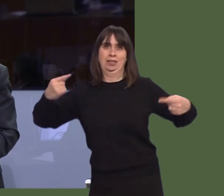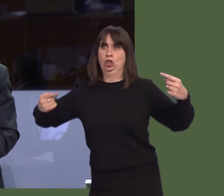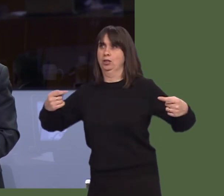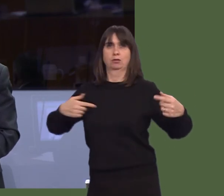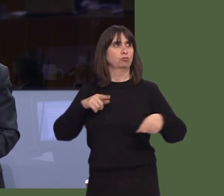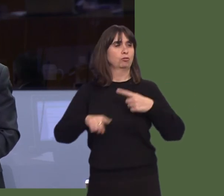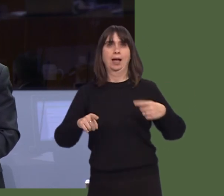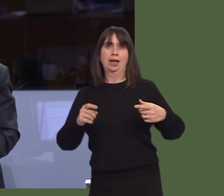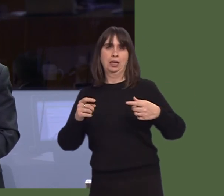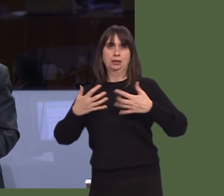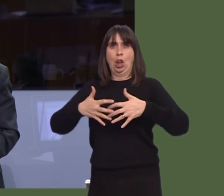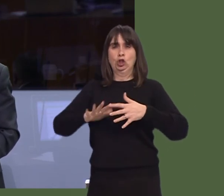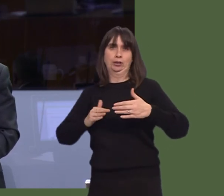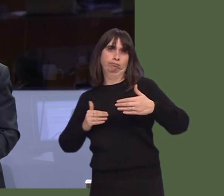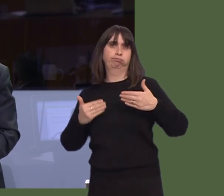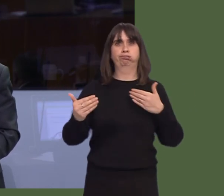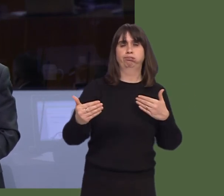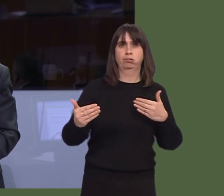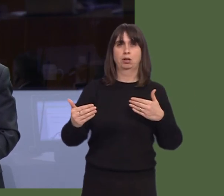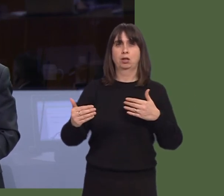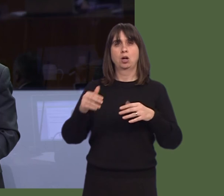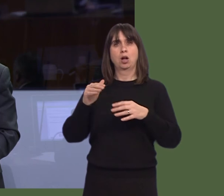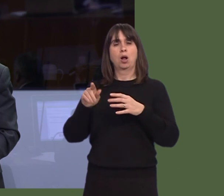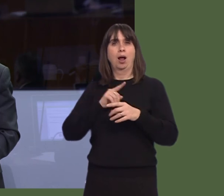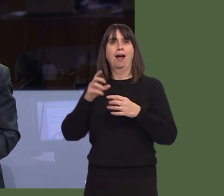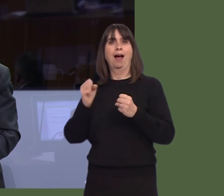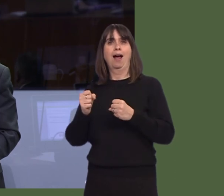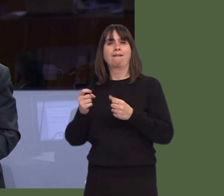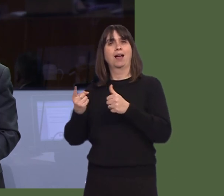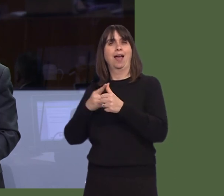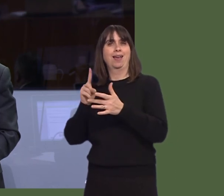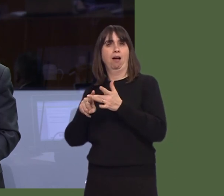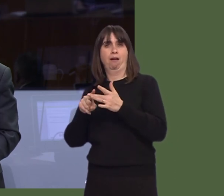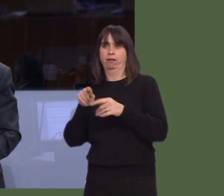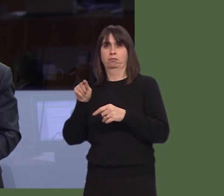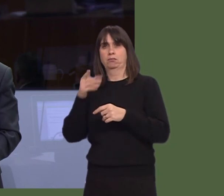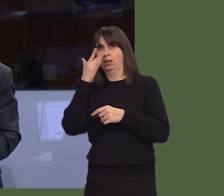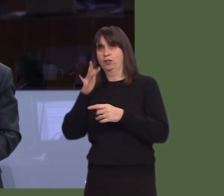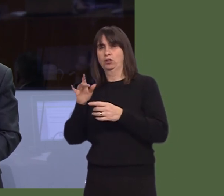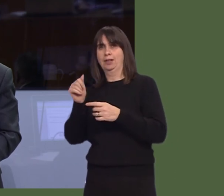Do you think this is something that we might consider doing here in the Welsh Government?